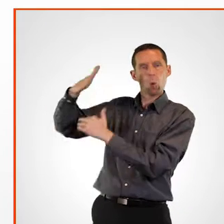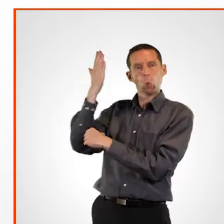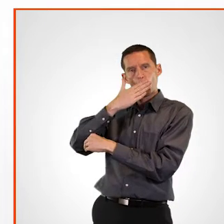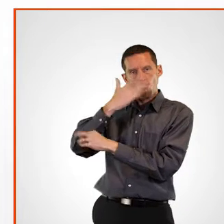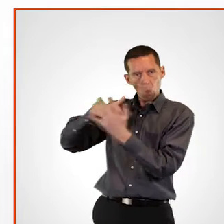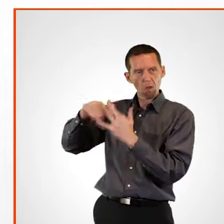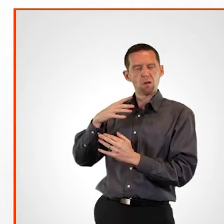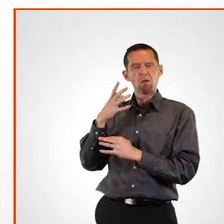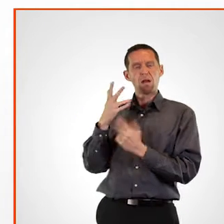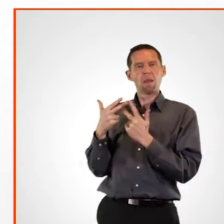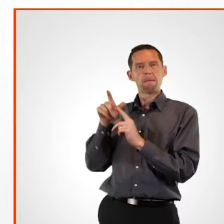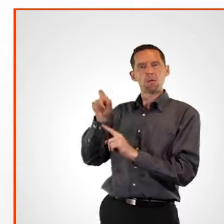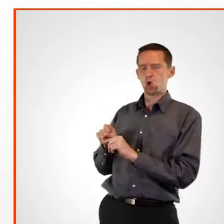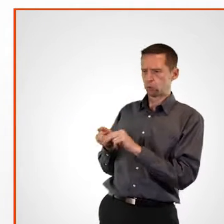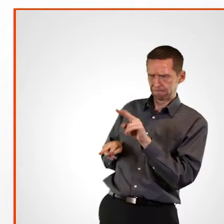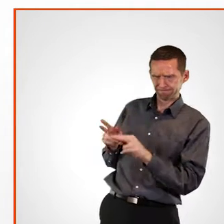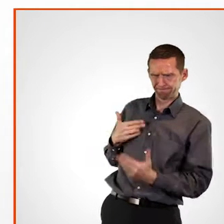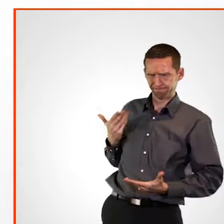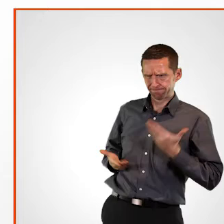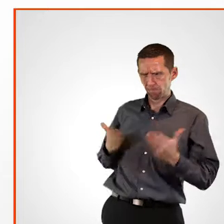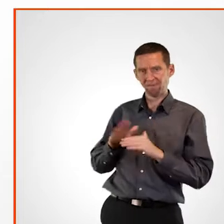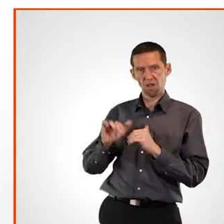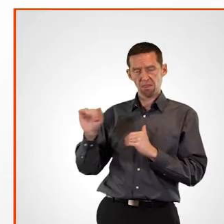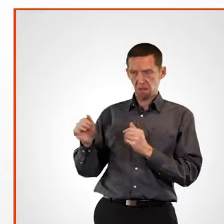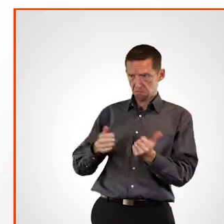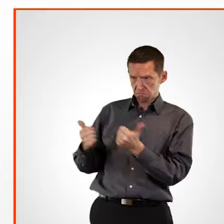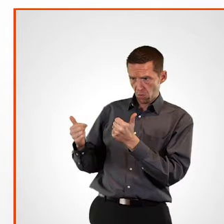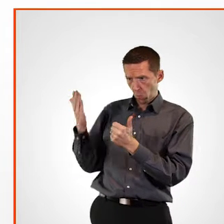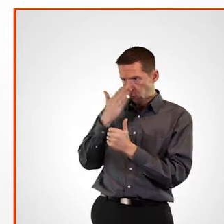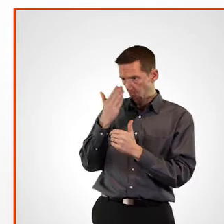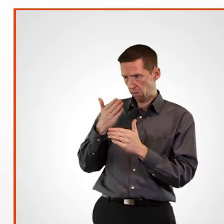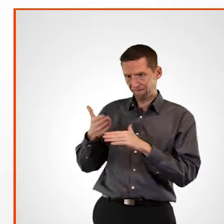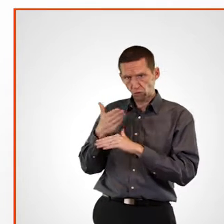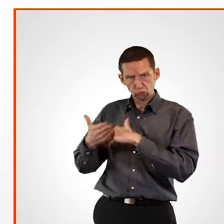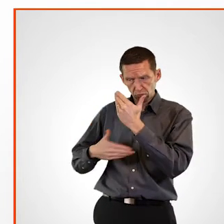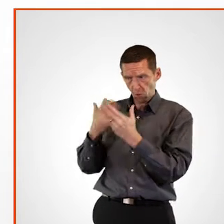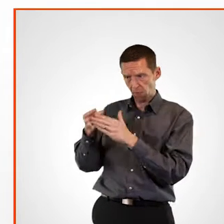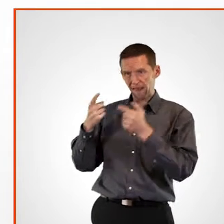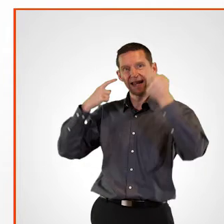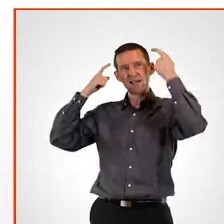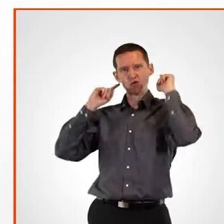and someone was more concerned about their performance, their functioning with hearing aids,